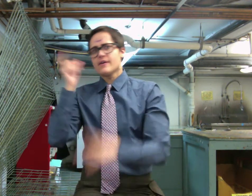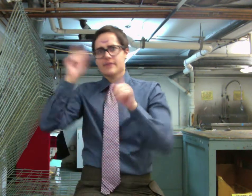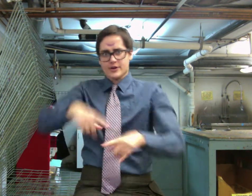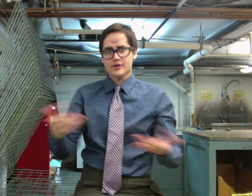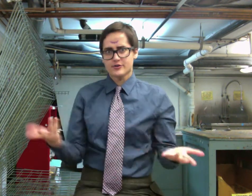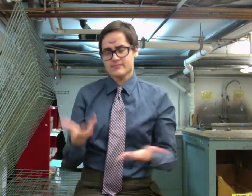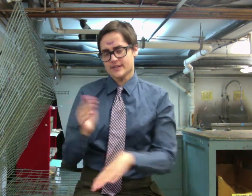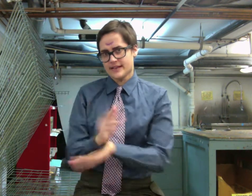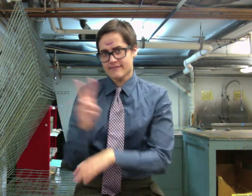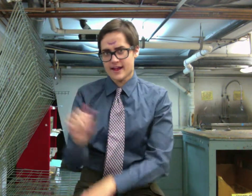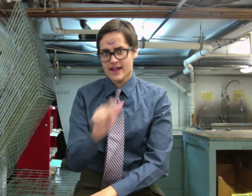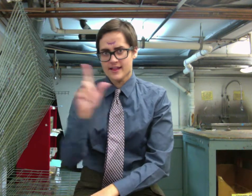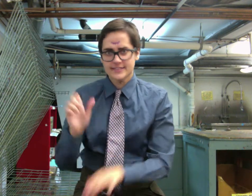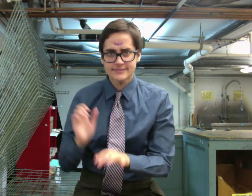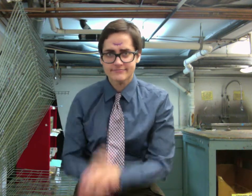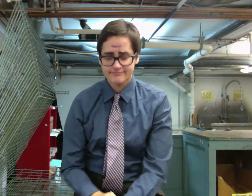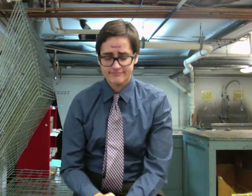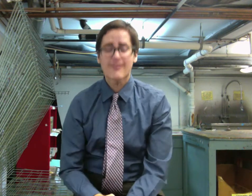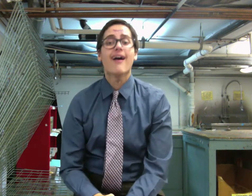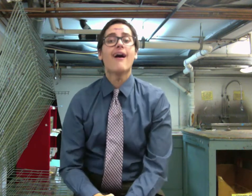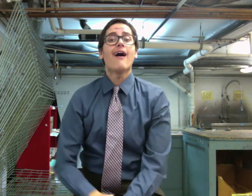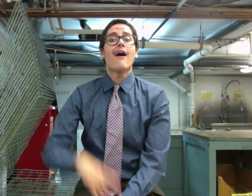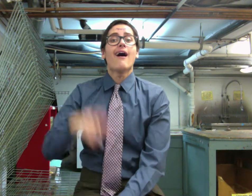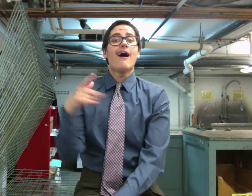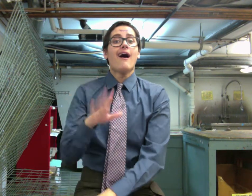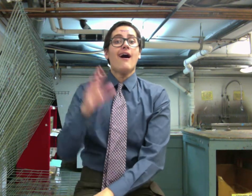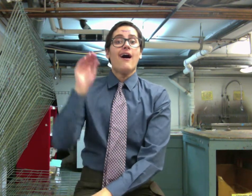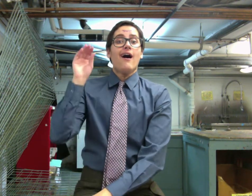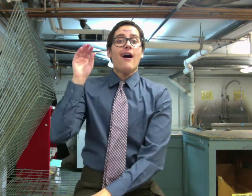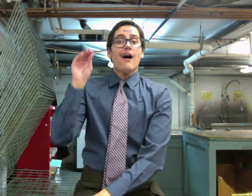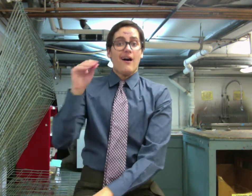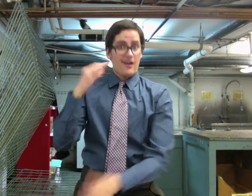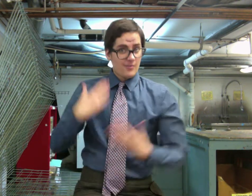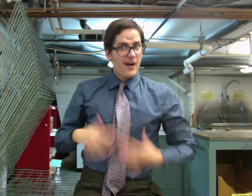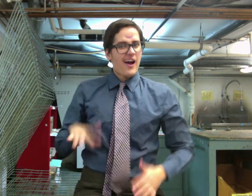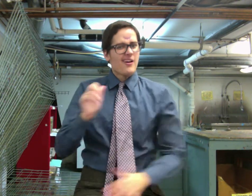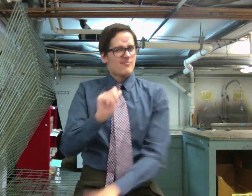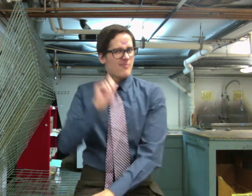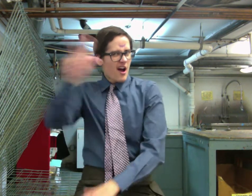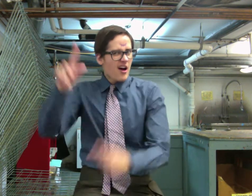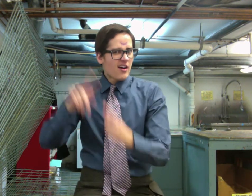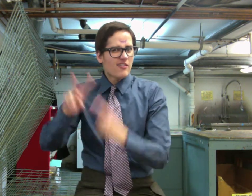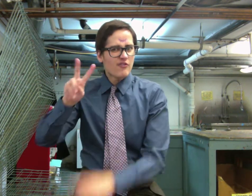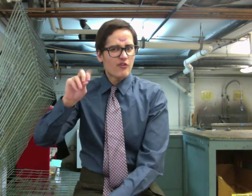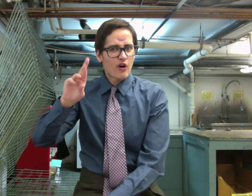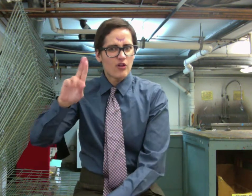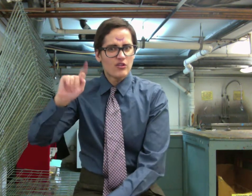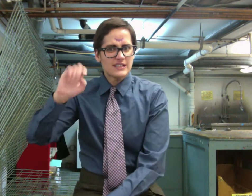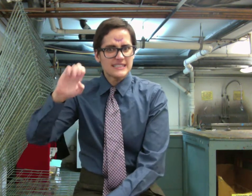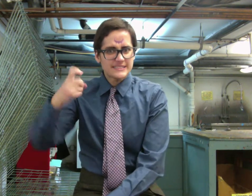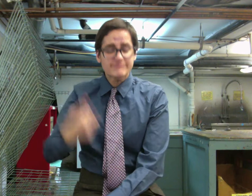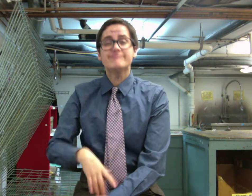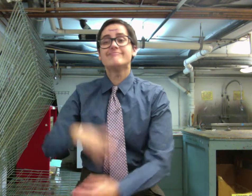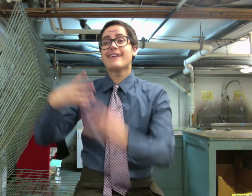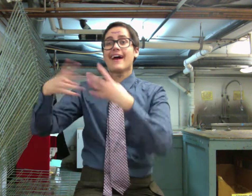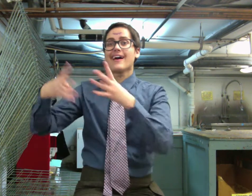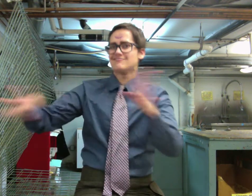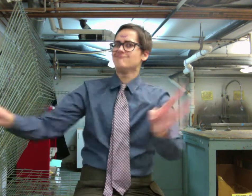settled our fair burg). The dinosaur's body was returned to the vortex, the gateway